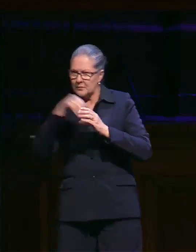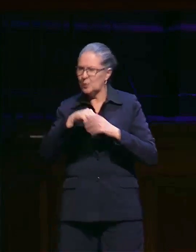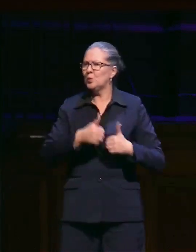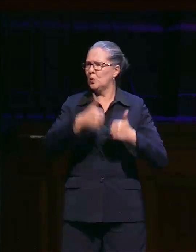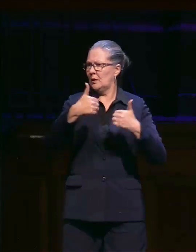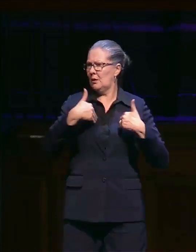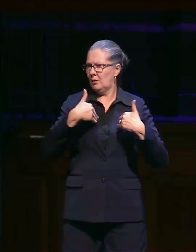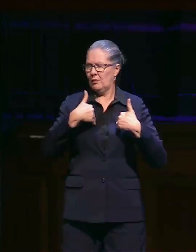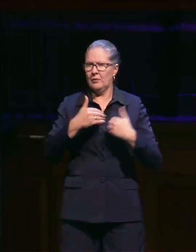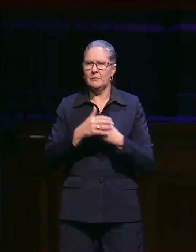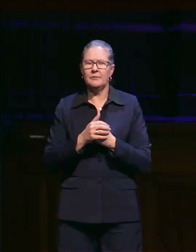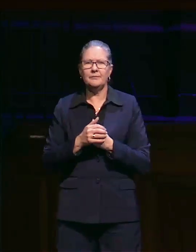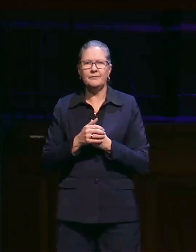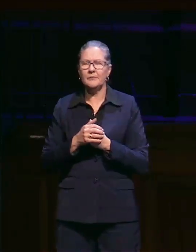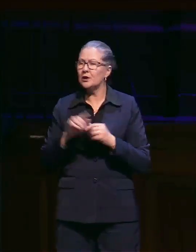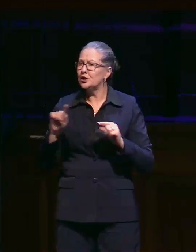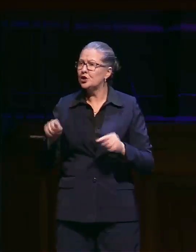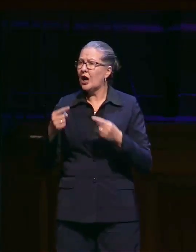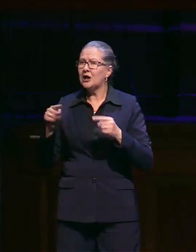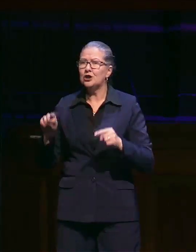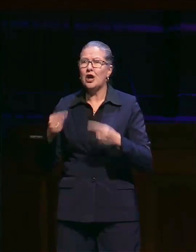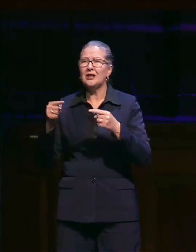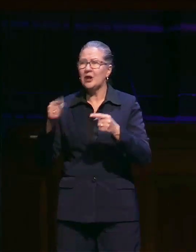our well-being challenges cannot be solved in one budget you'd even question